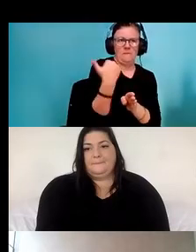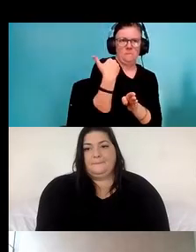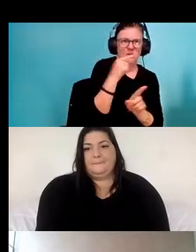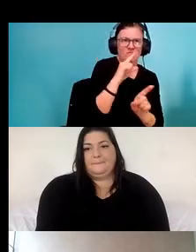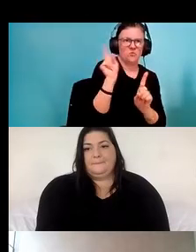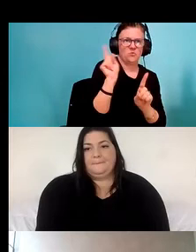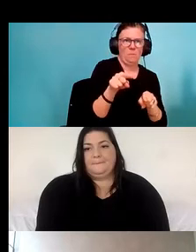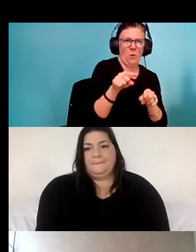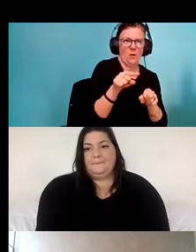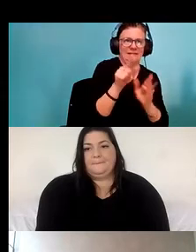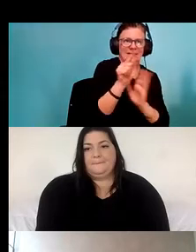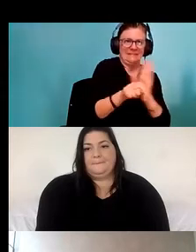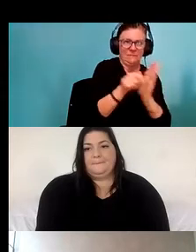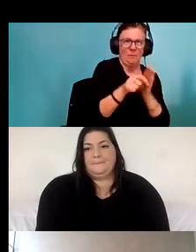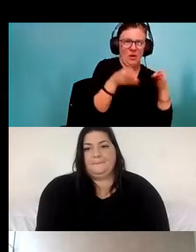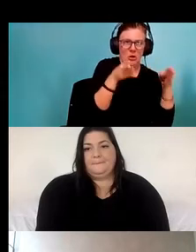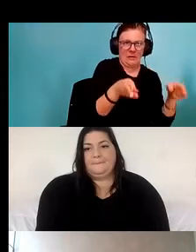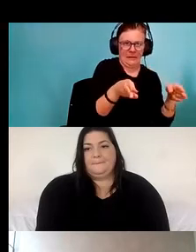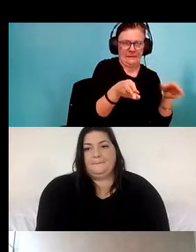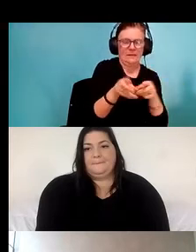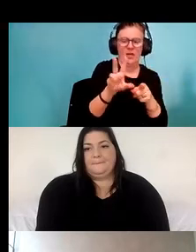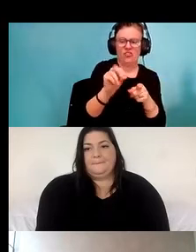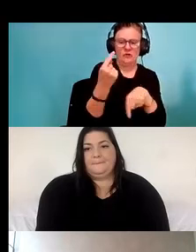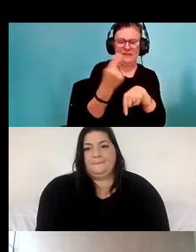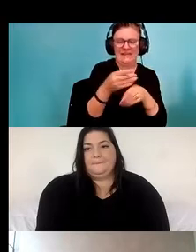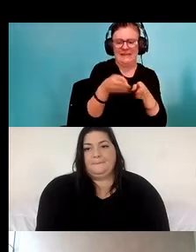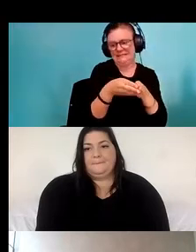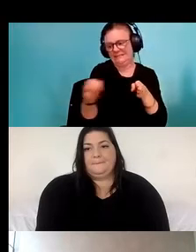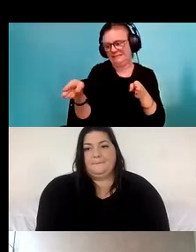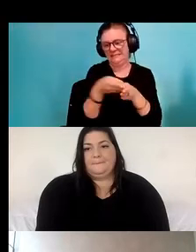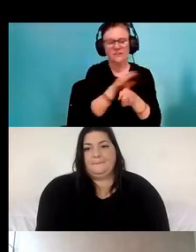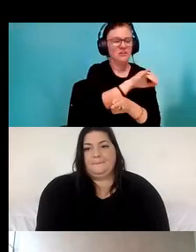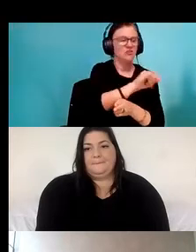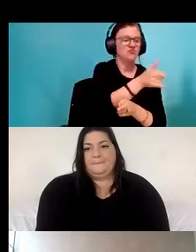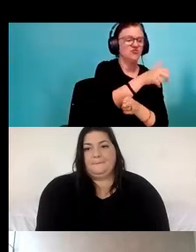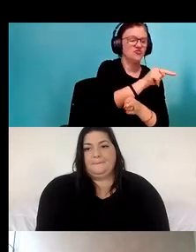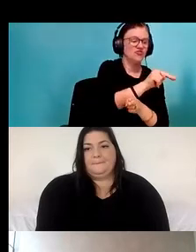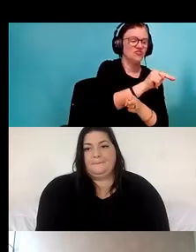period, your January to June 2021 report